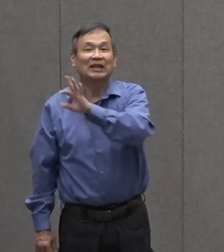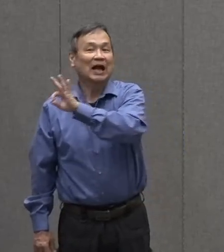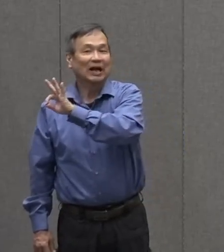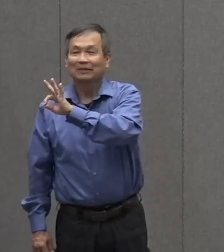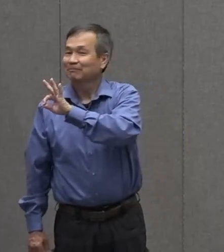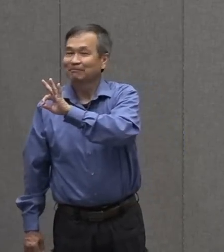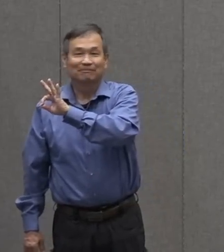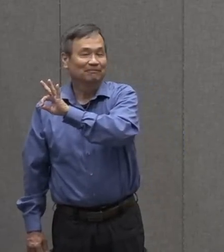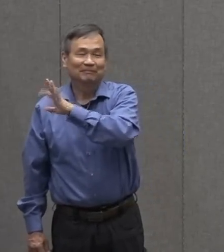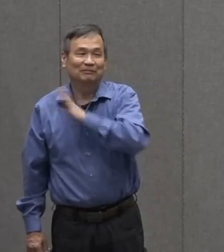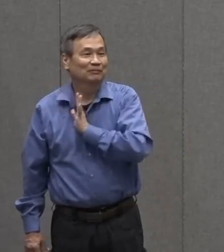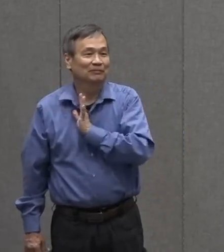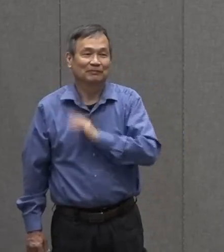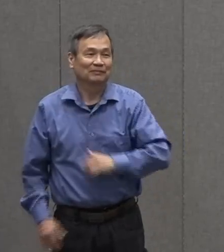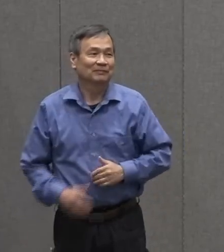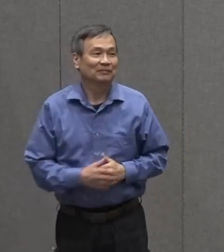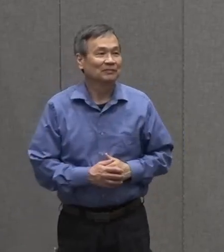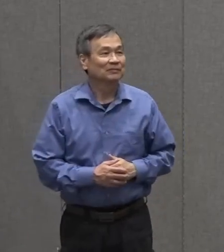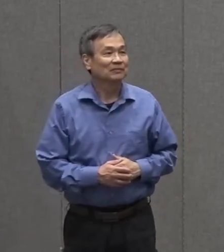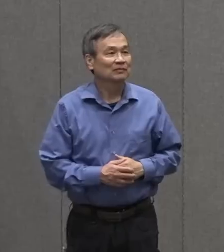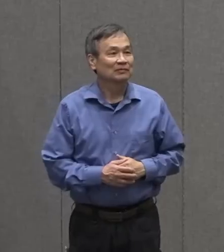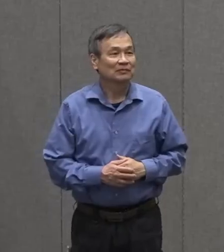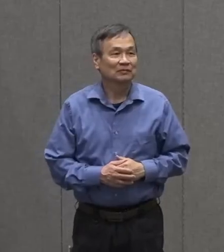Seven. - Seven Yeah. Yep.